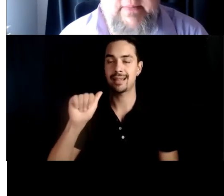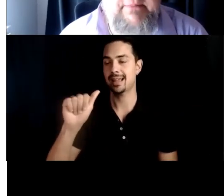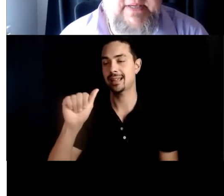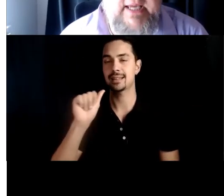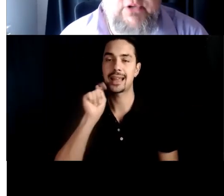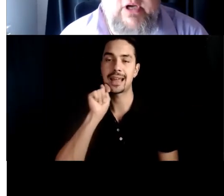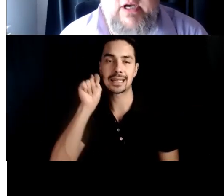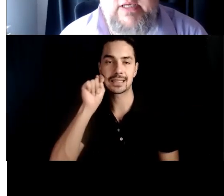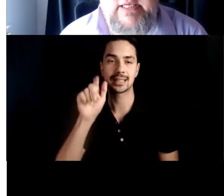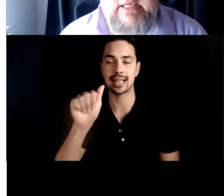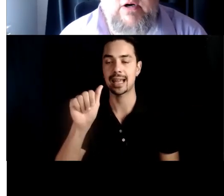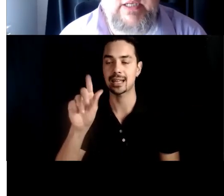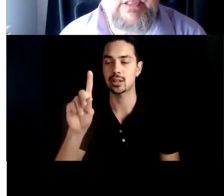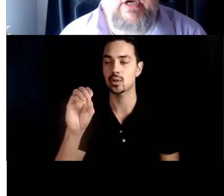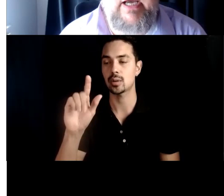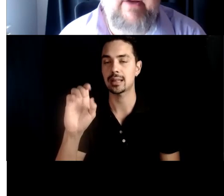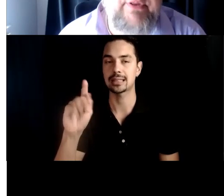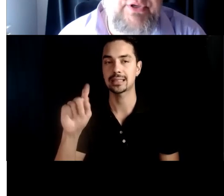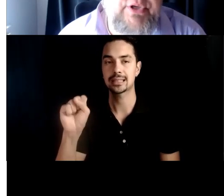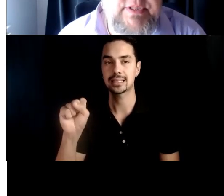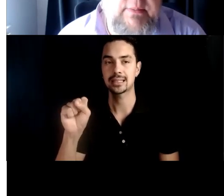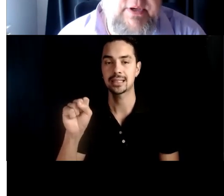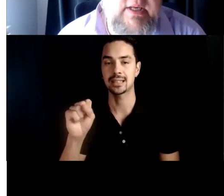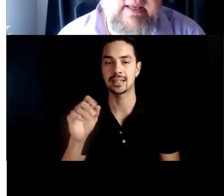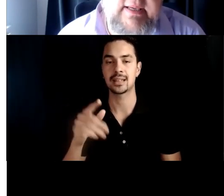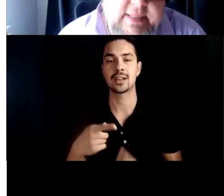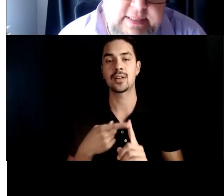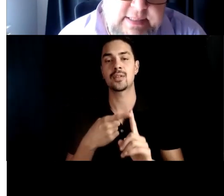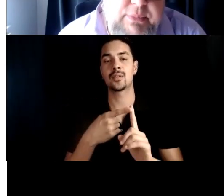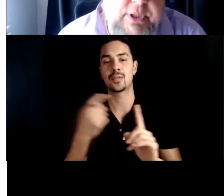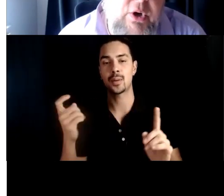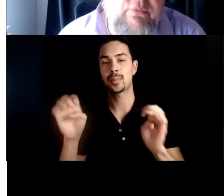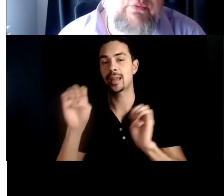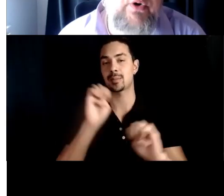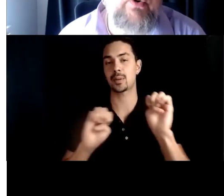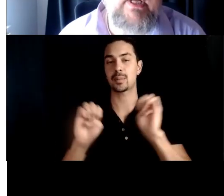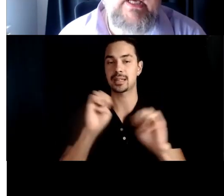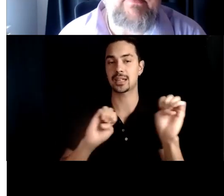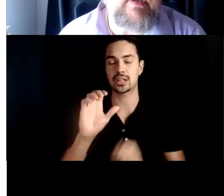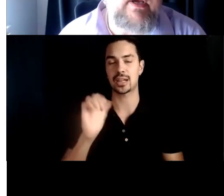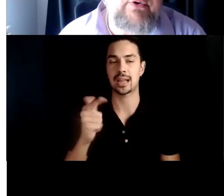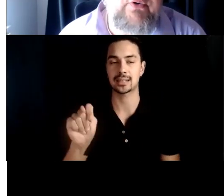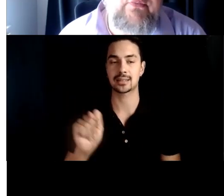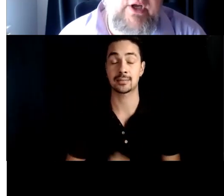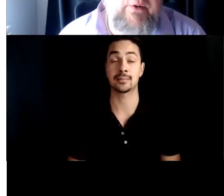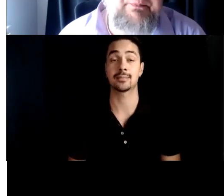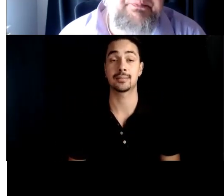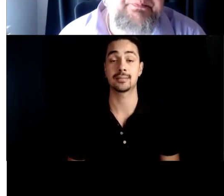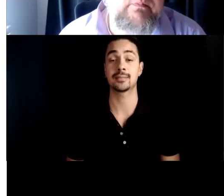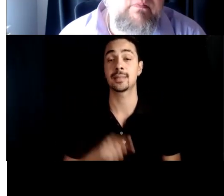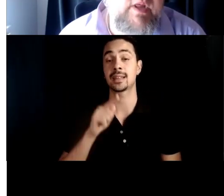And it became law in Arkansas after the General Assembly overrode the governor's veto.